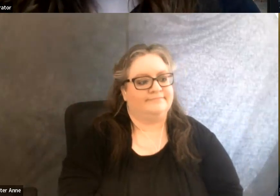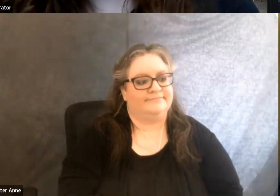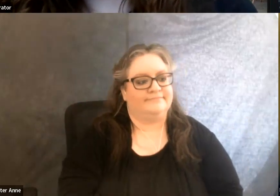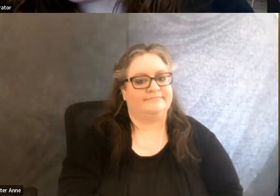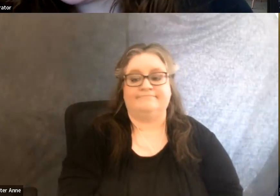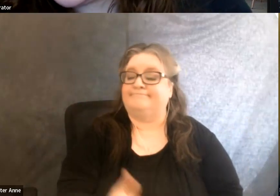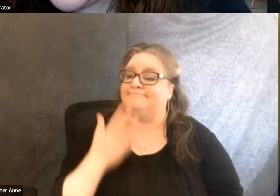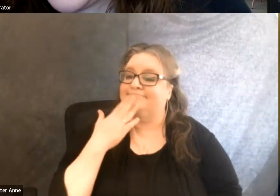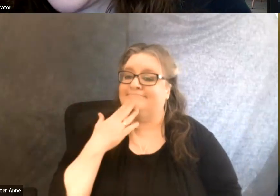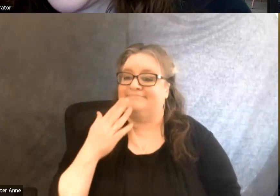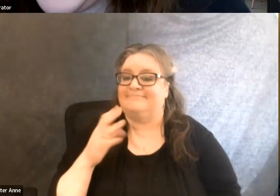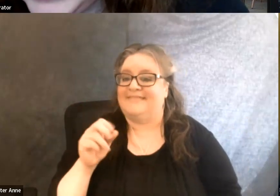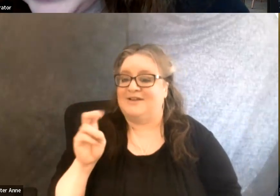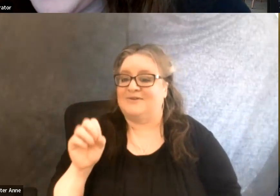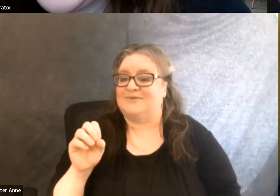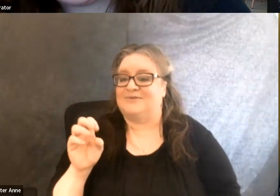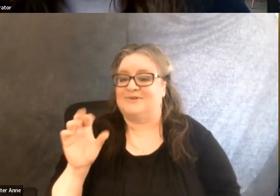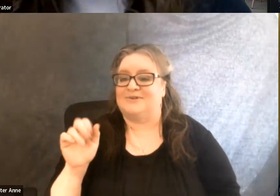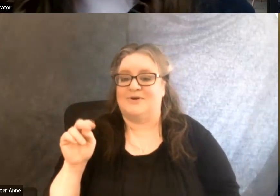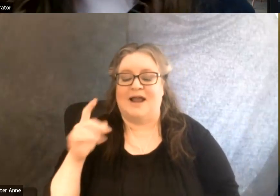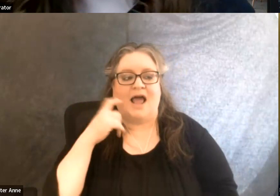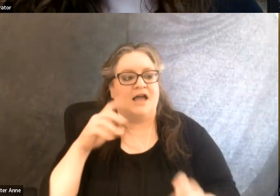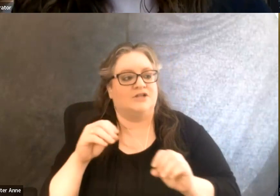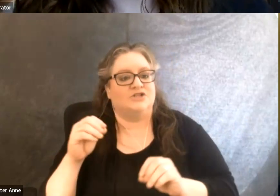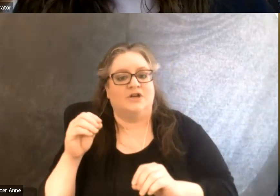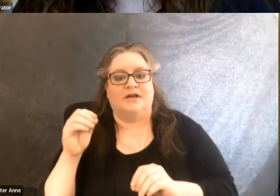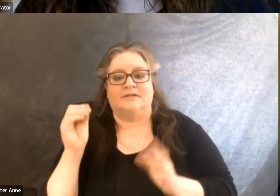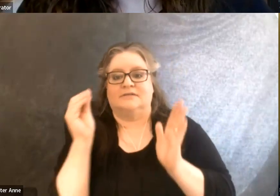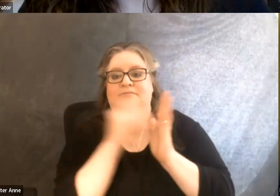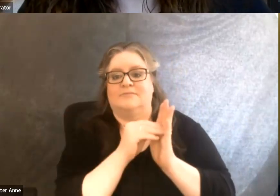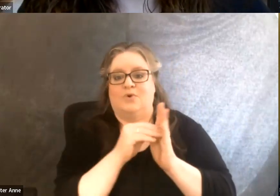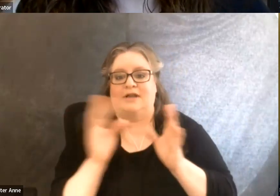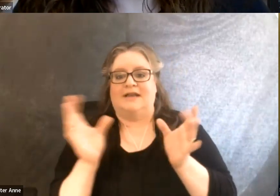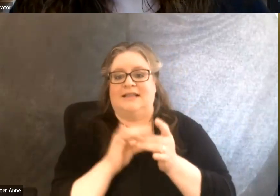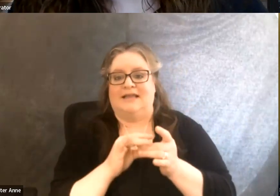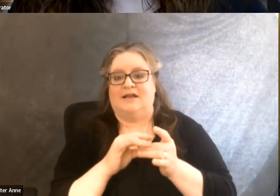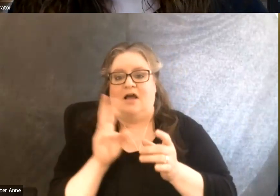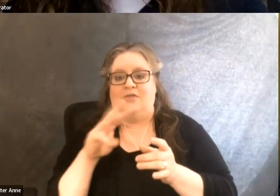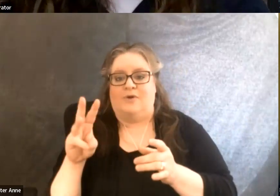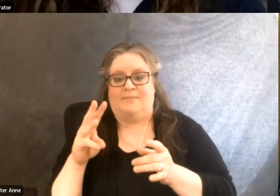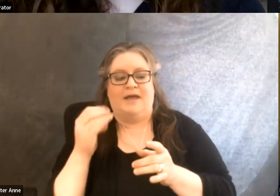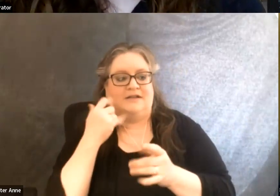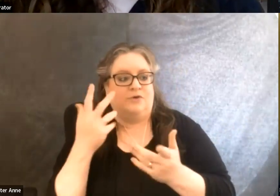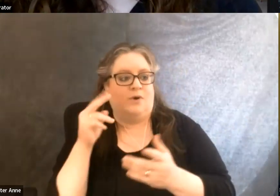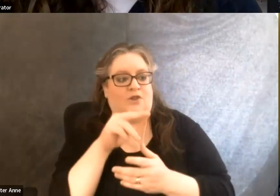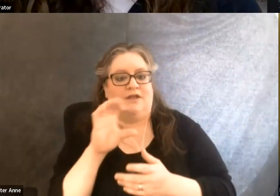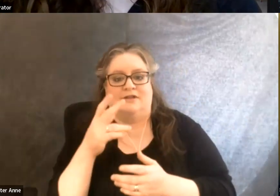Ellen: Thank you, Sue Ann. Sue Ann: Sure thing. Ellen: I just sent over a link to the web page about that, if you'd like to take a look